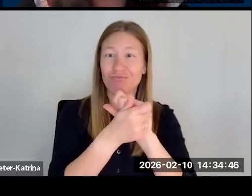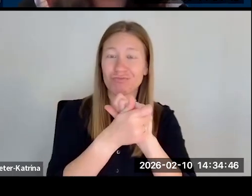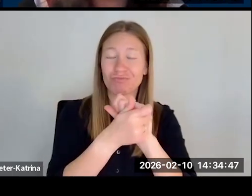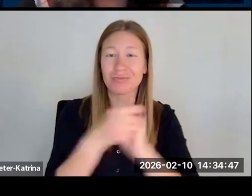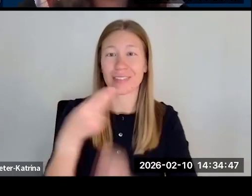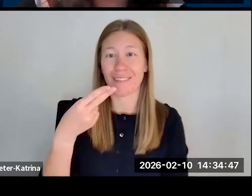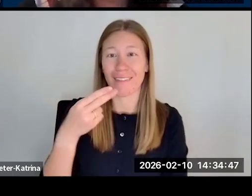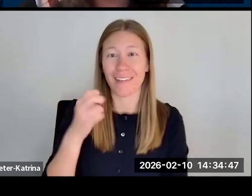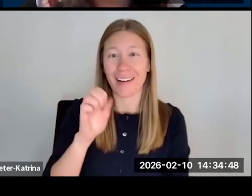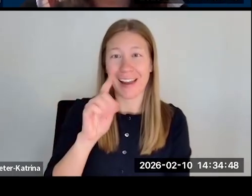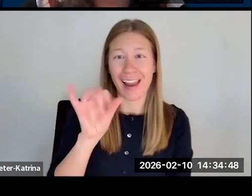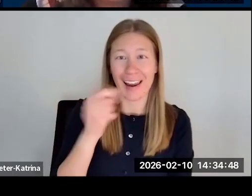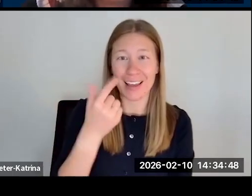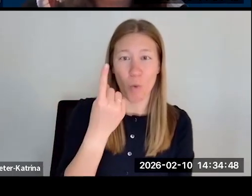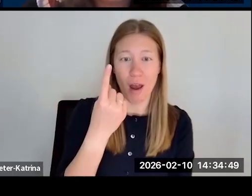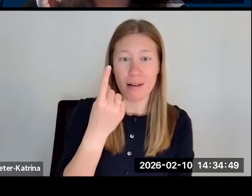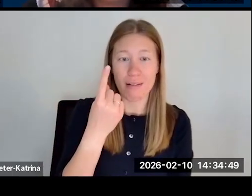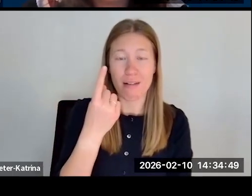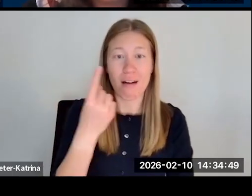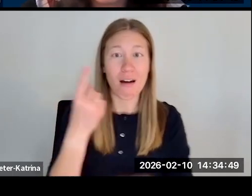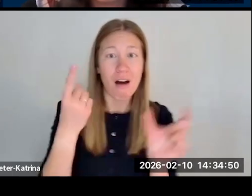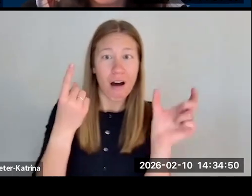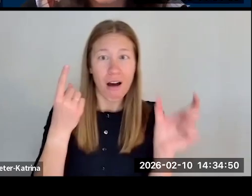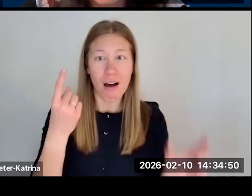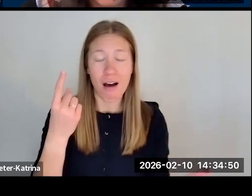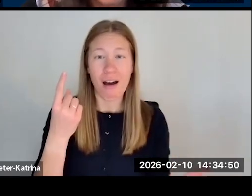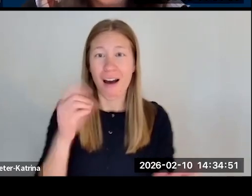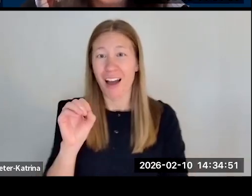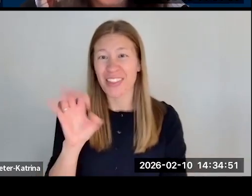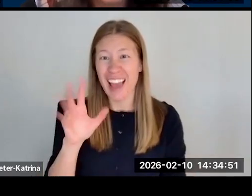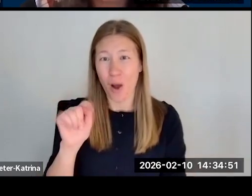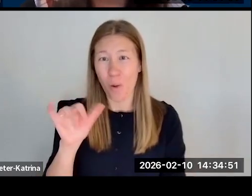and it shows up on our document outline on the left hand side.